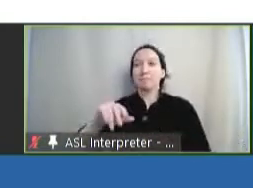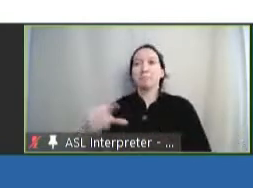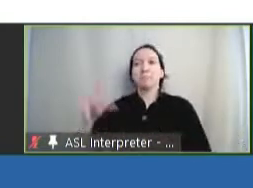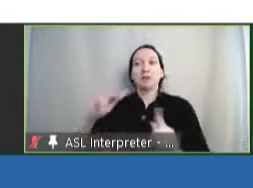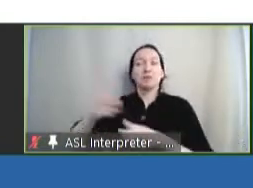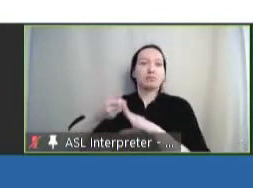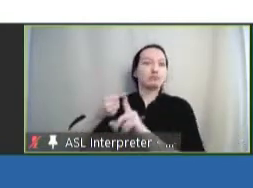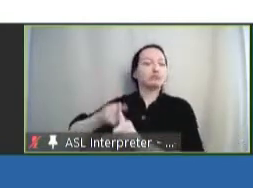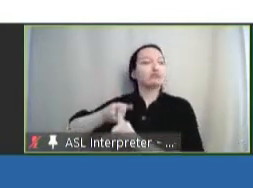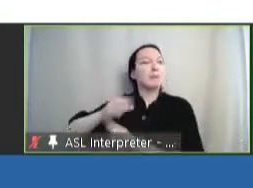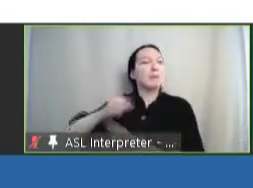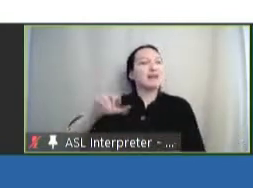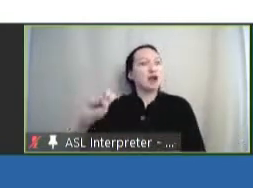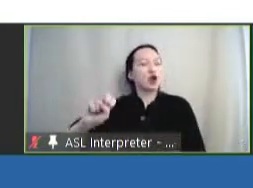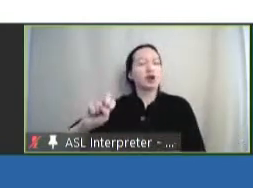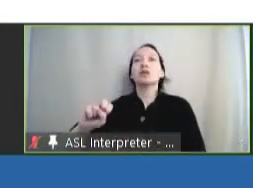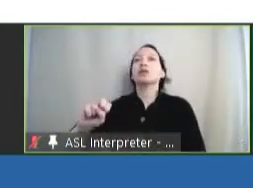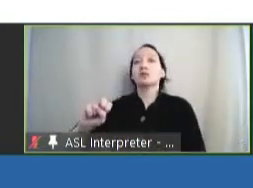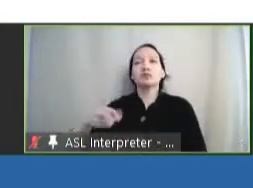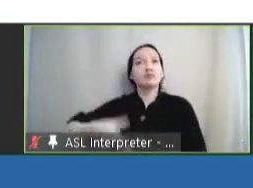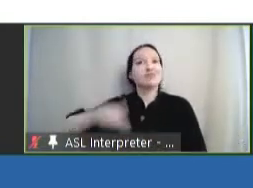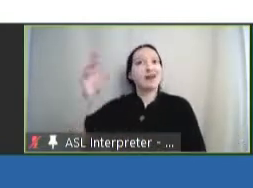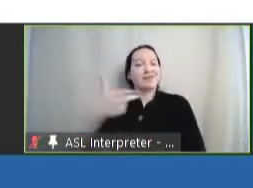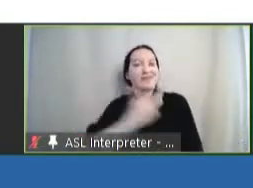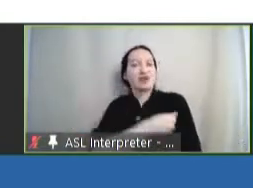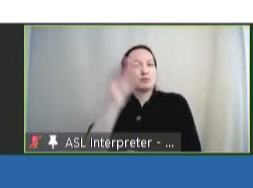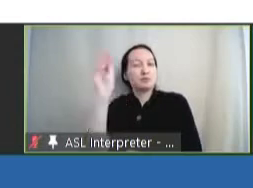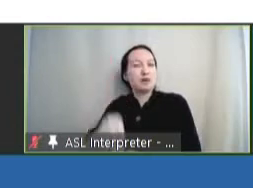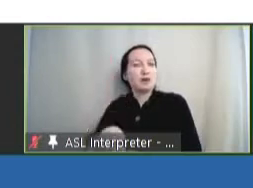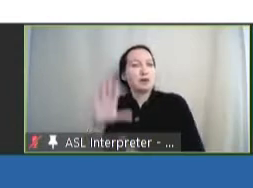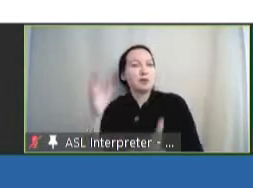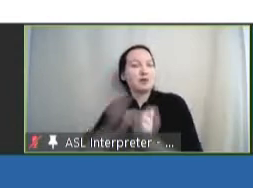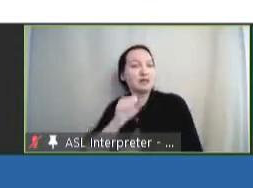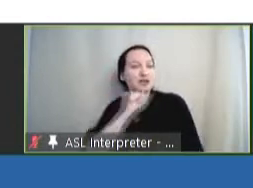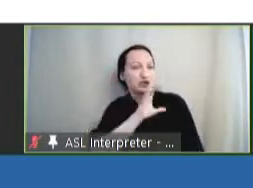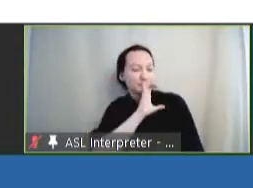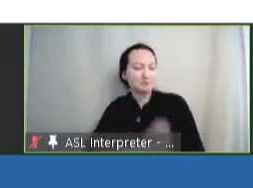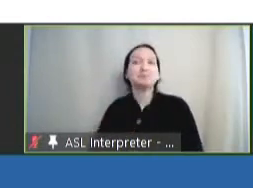than just a high vaccination rate among seniors. Next slide, please.